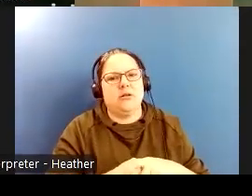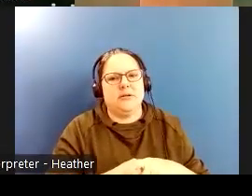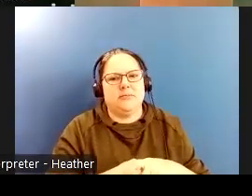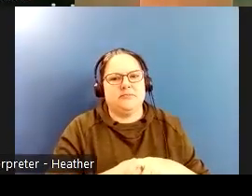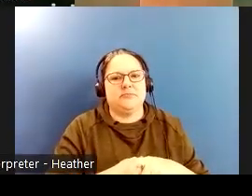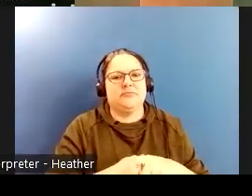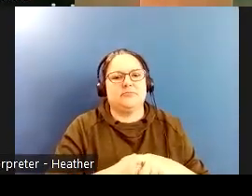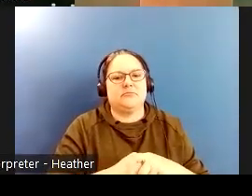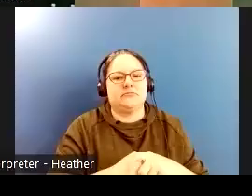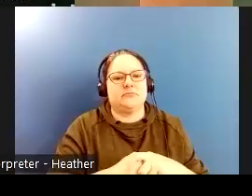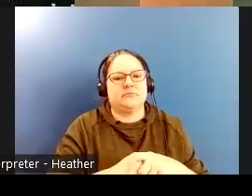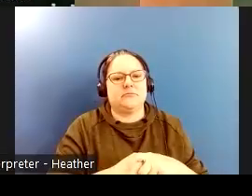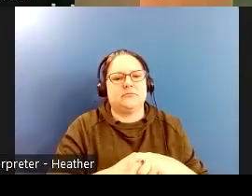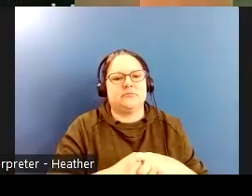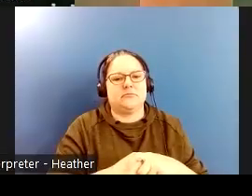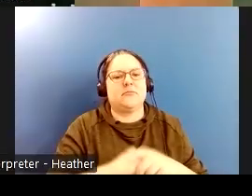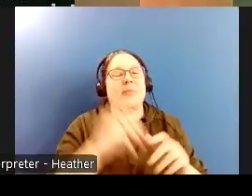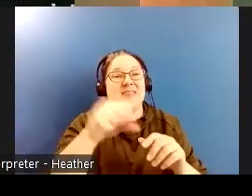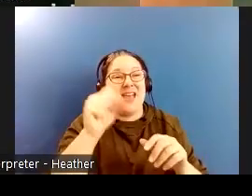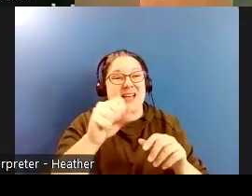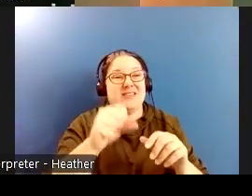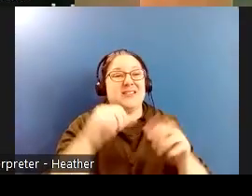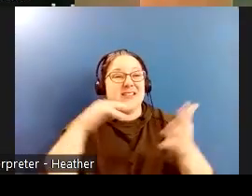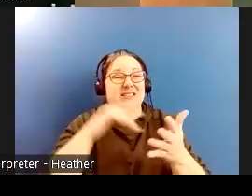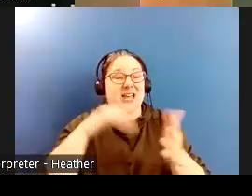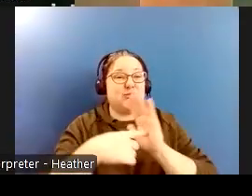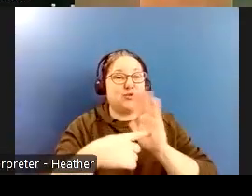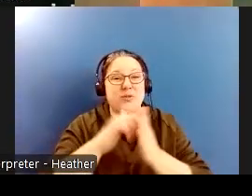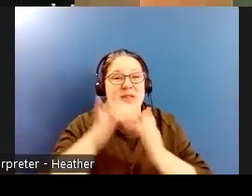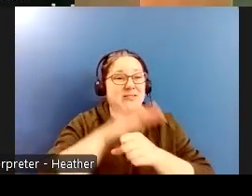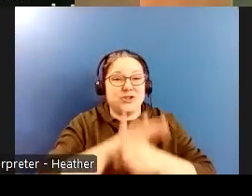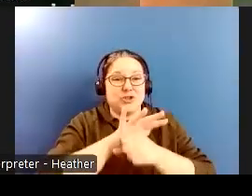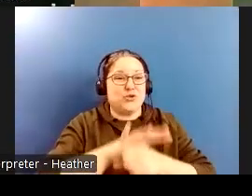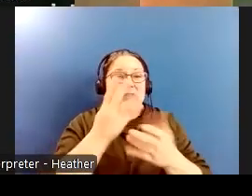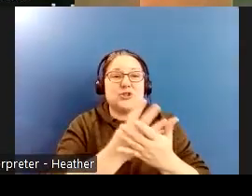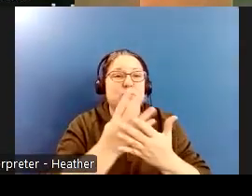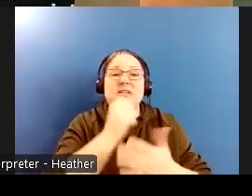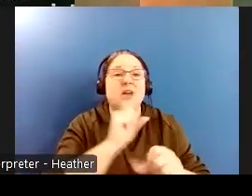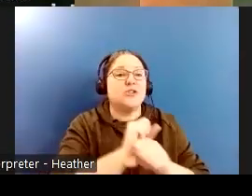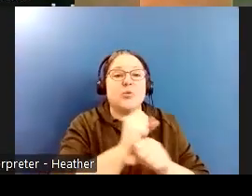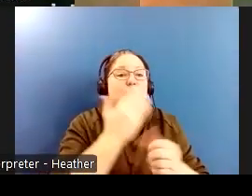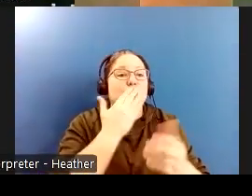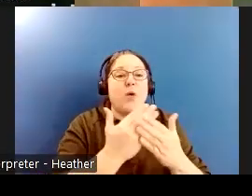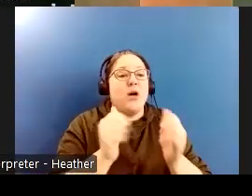shown that uh distress screening doesn't work as well for patients with SMI for whatever reason. I